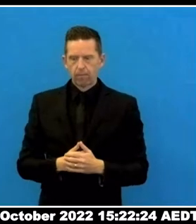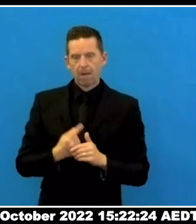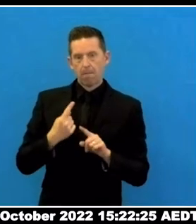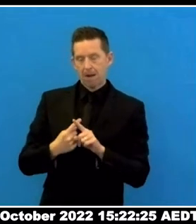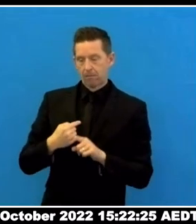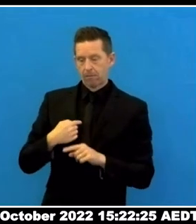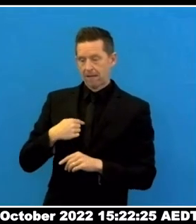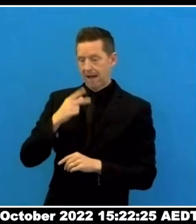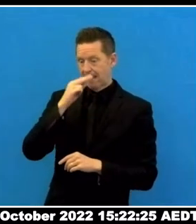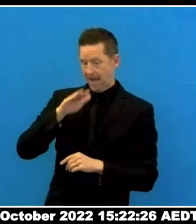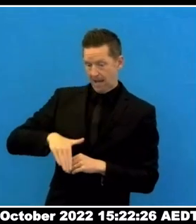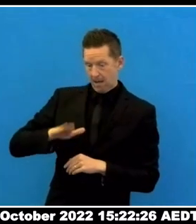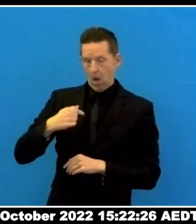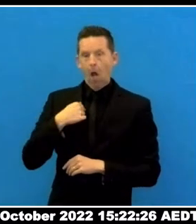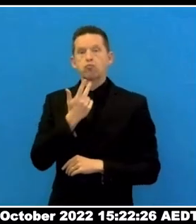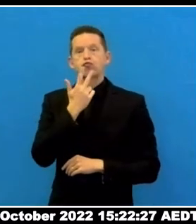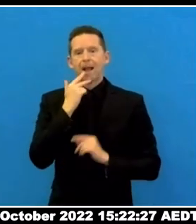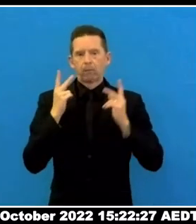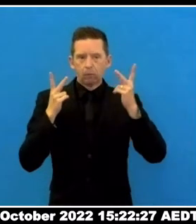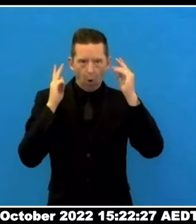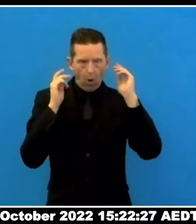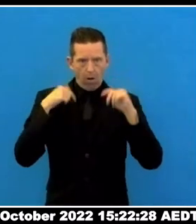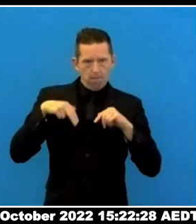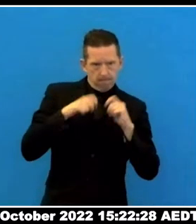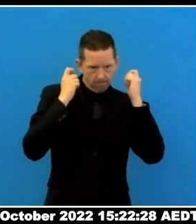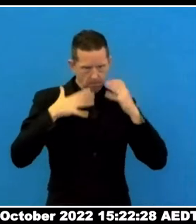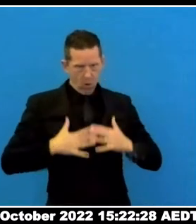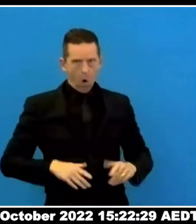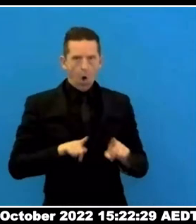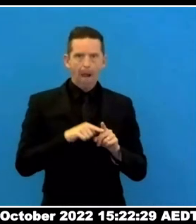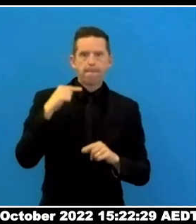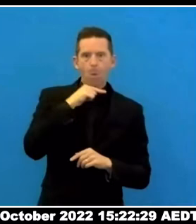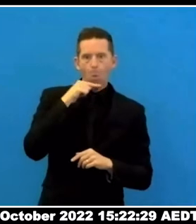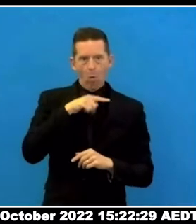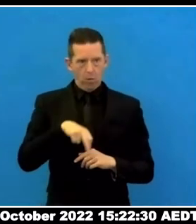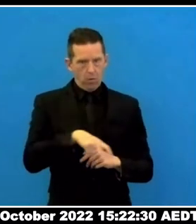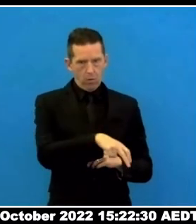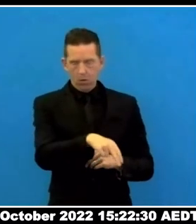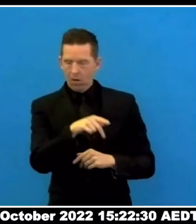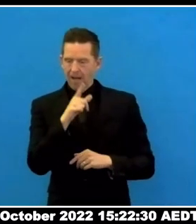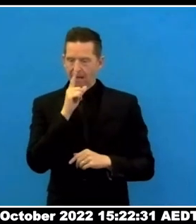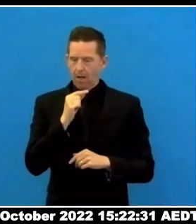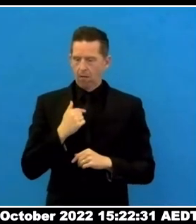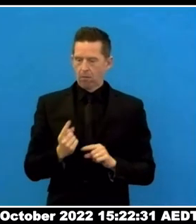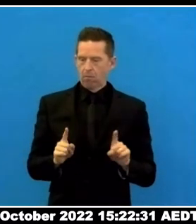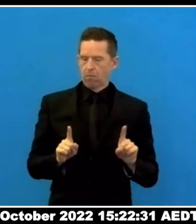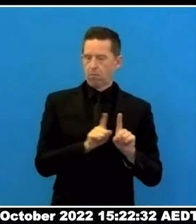and pretending that being a boy to save to stand next to women on the street